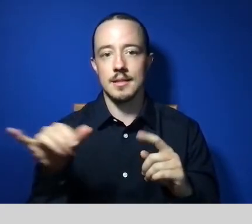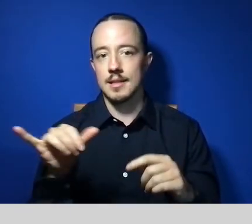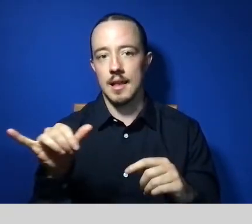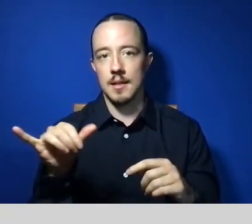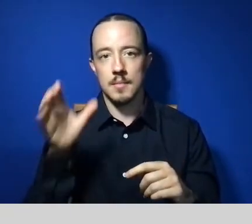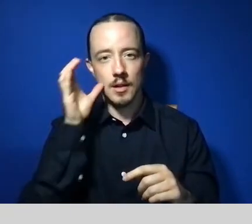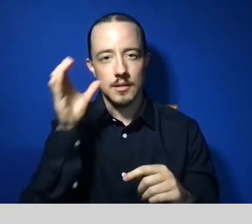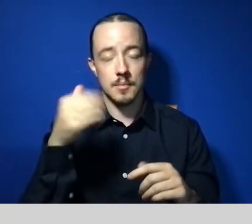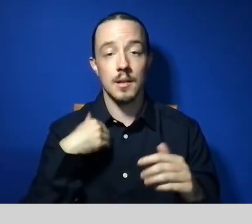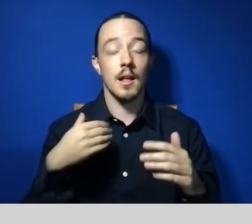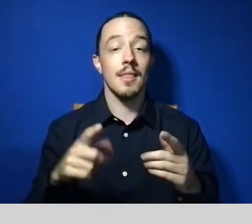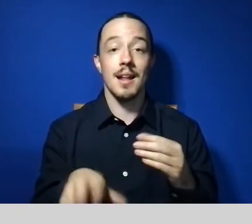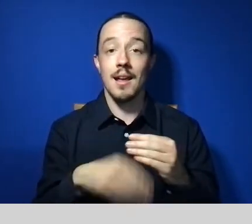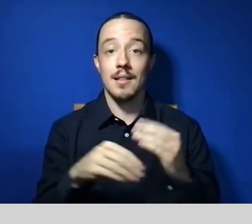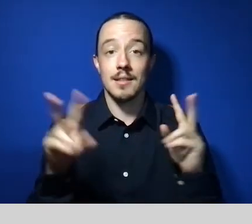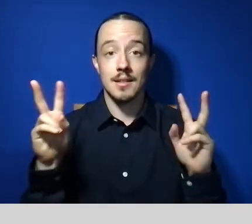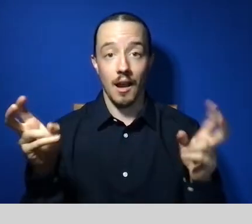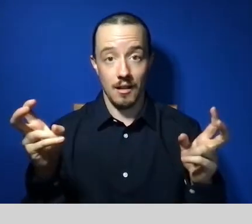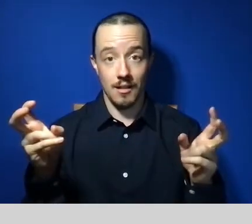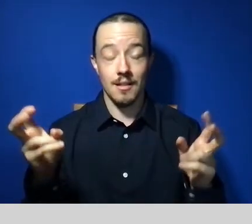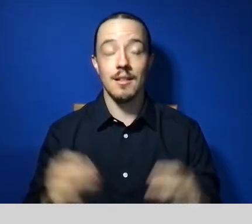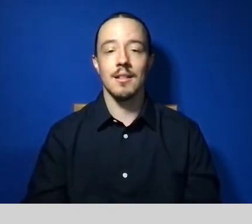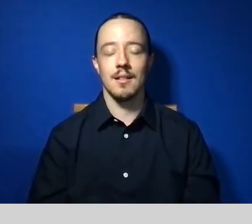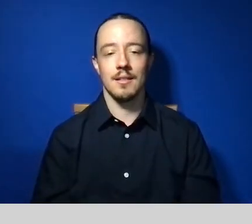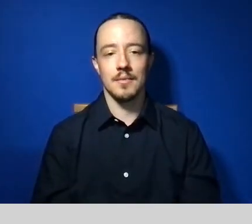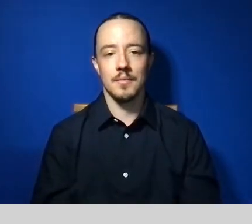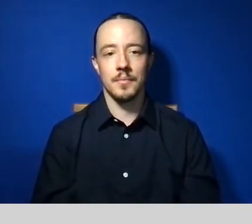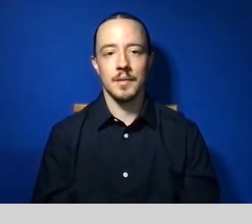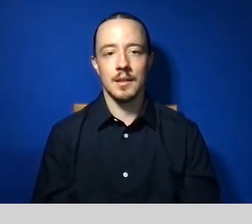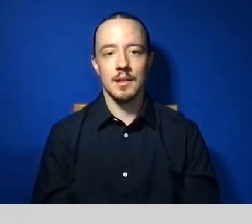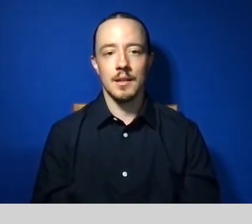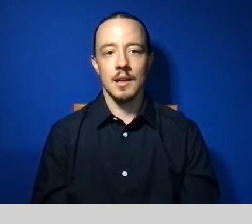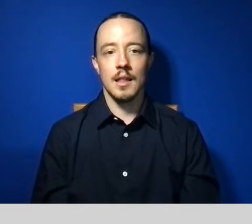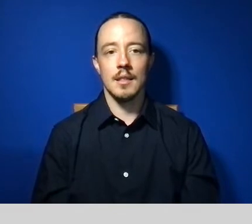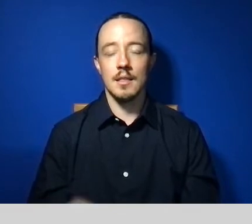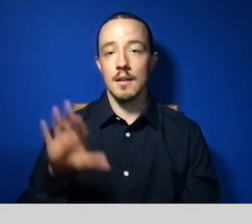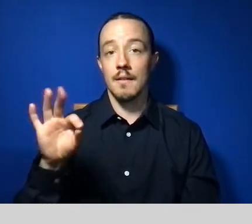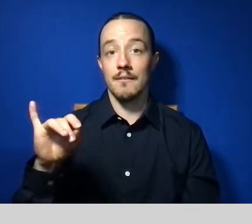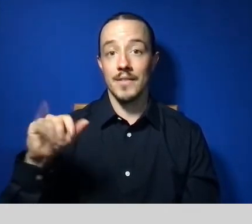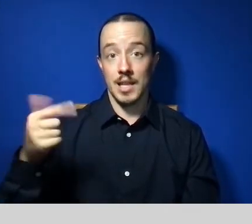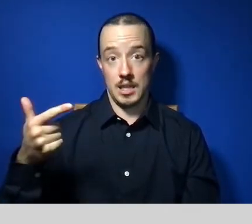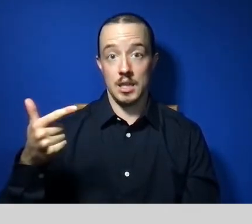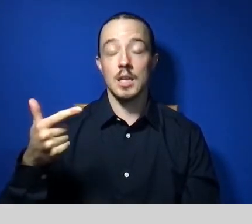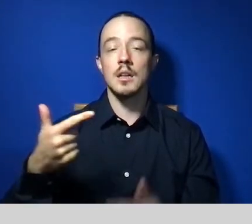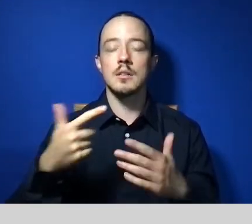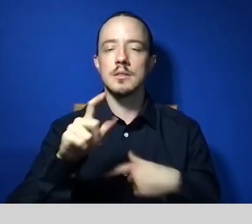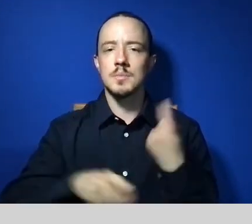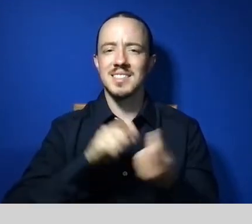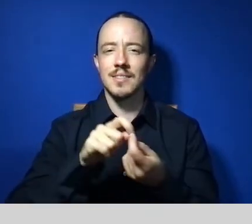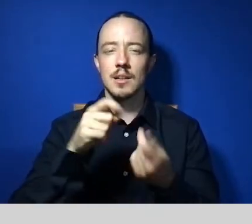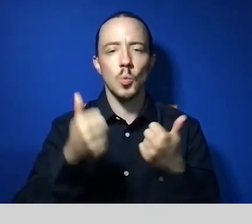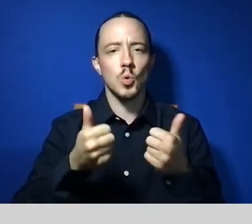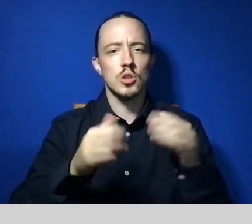And this is the title and in the figure where it specified what data is going into the graphs,